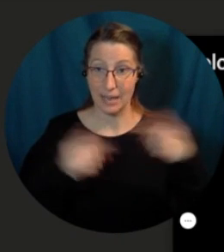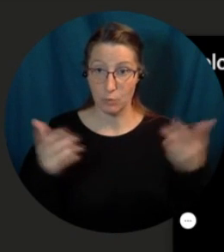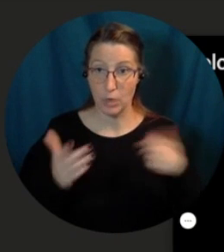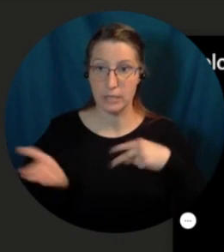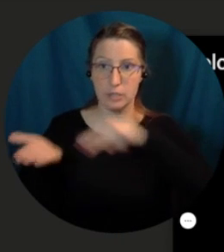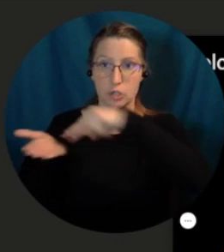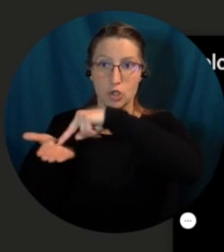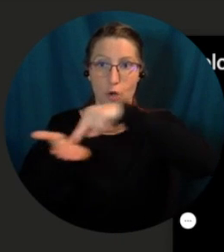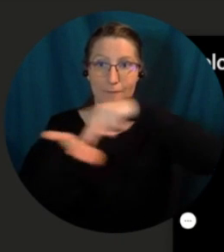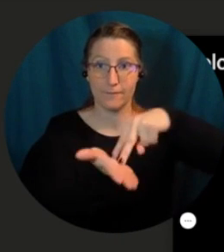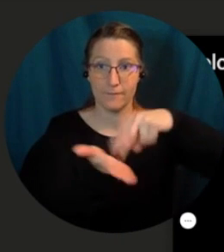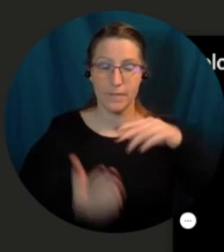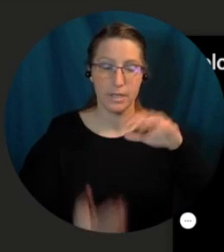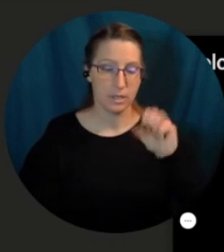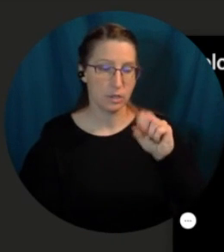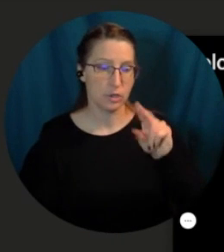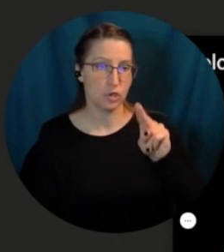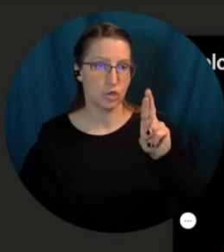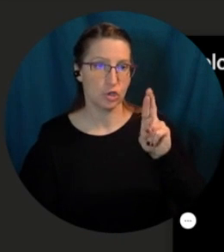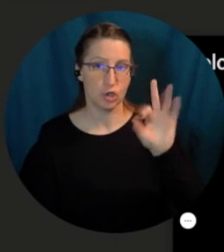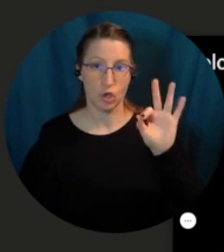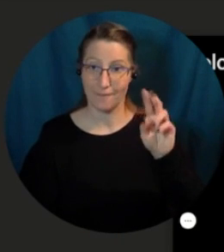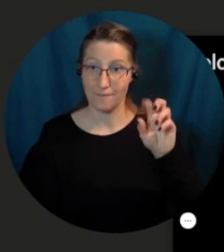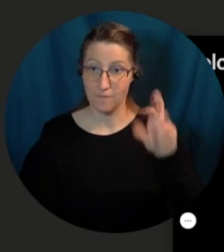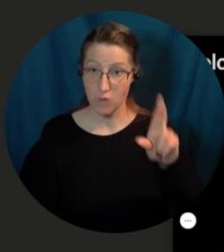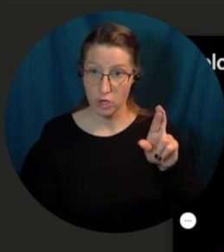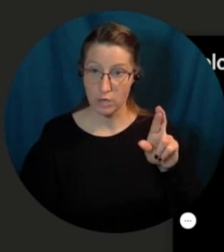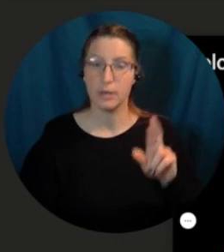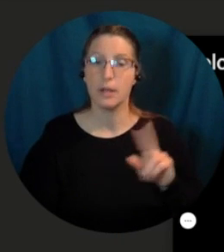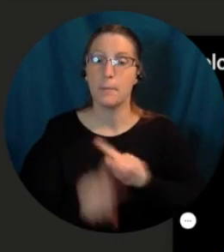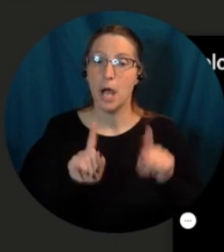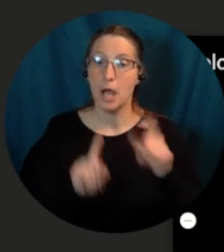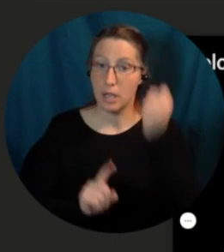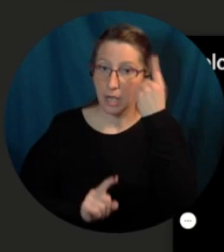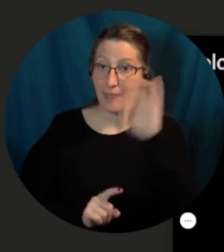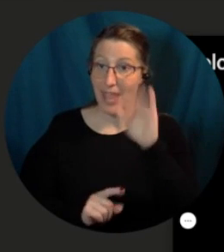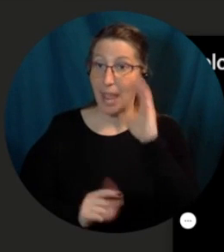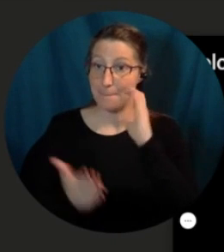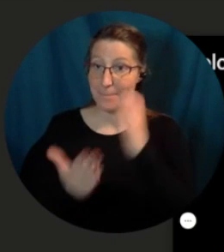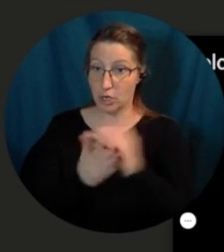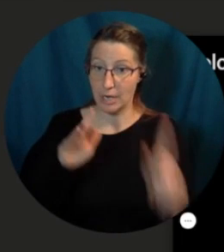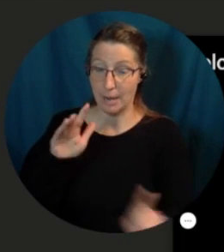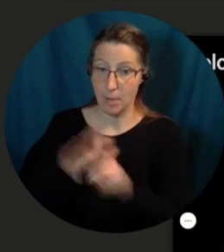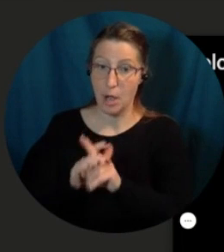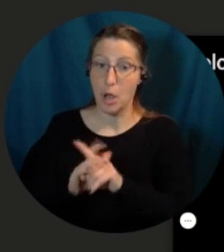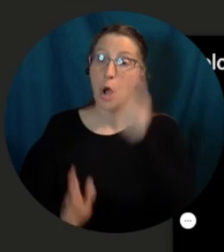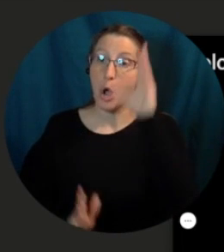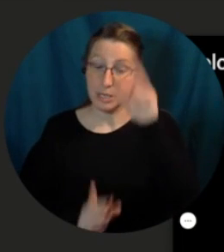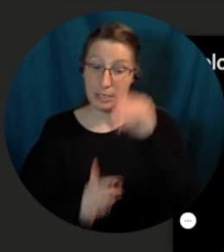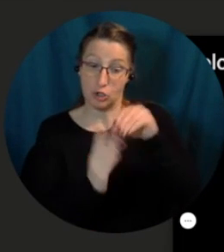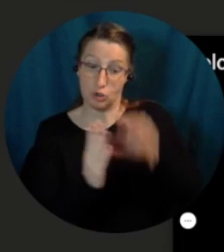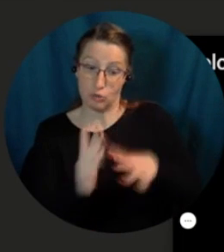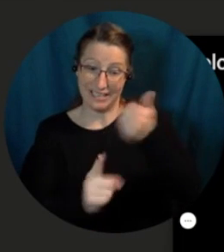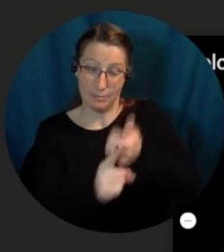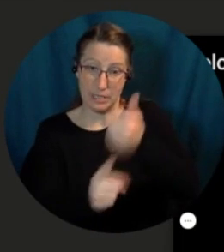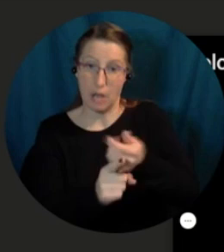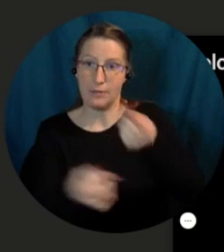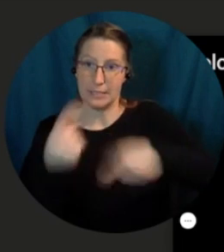And as soon as it popped up, the student himself signed boy, blue boy.